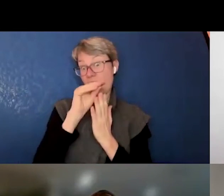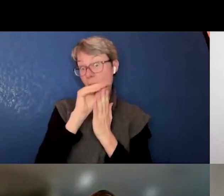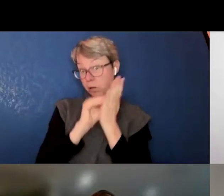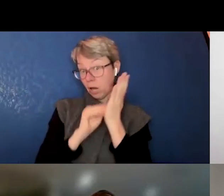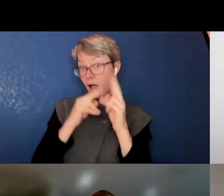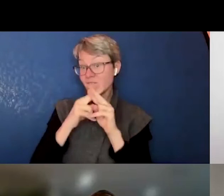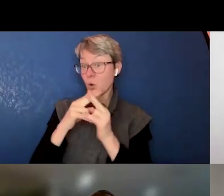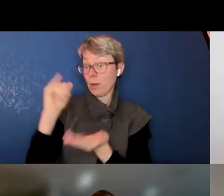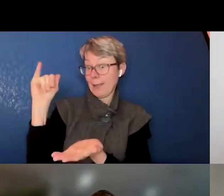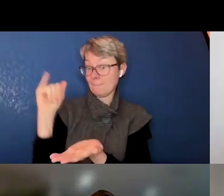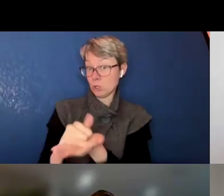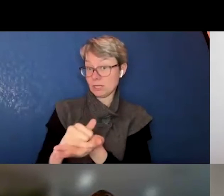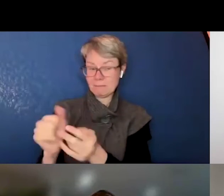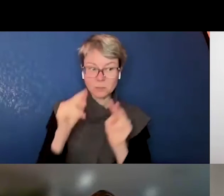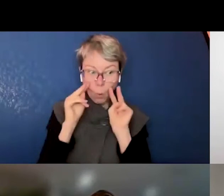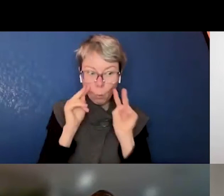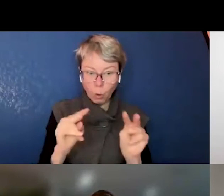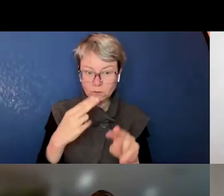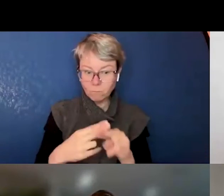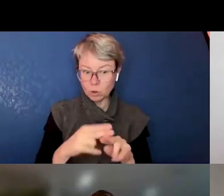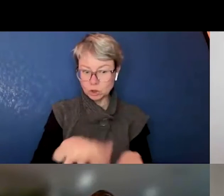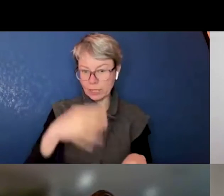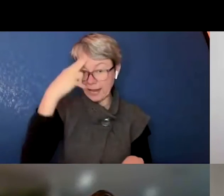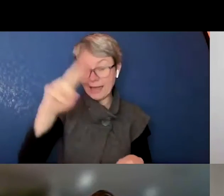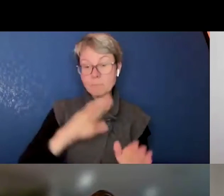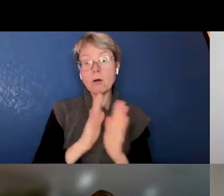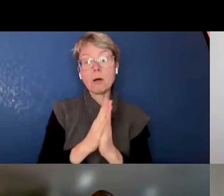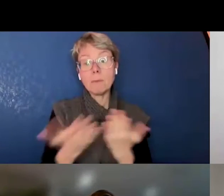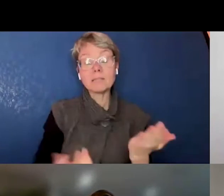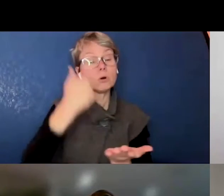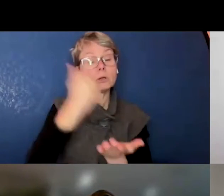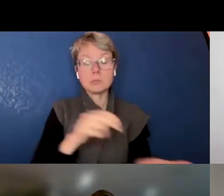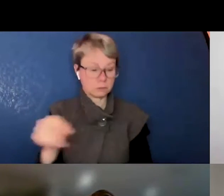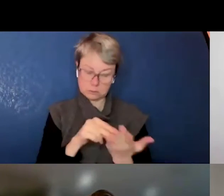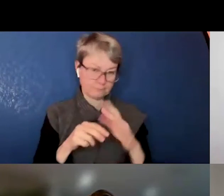a child's name on the noly list is something that happens in the Family Law Courts it's an emergency